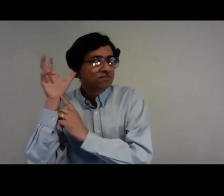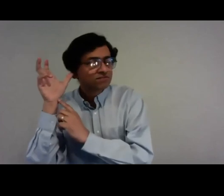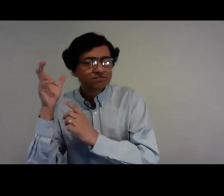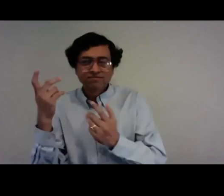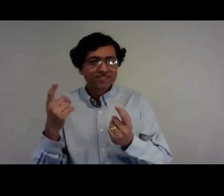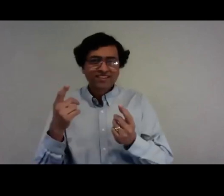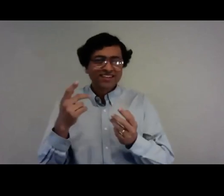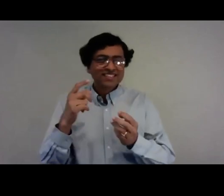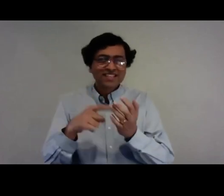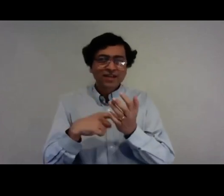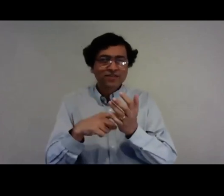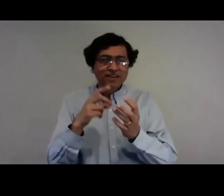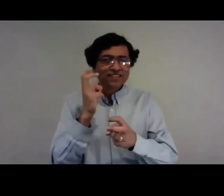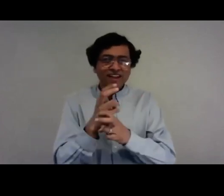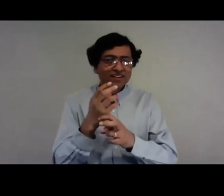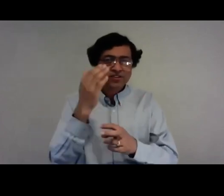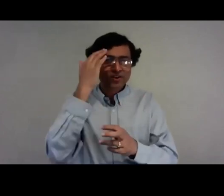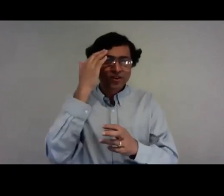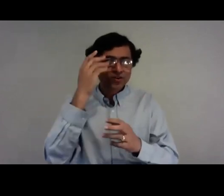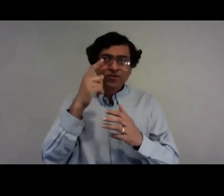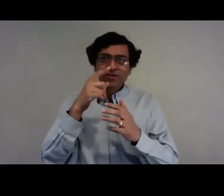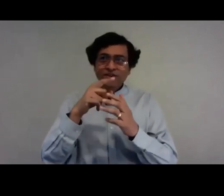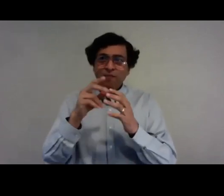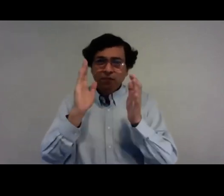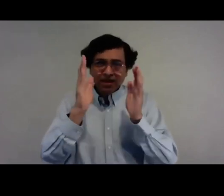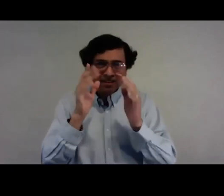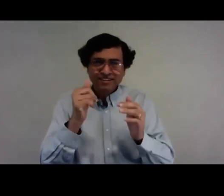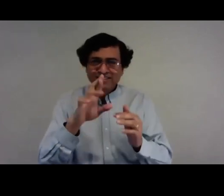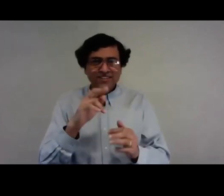happening through the eyes there are ways to capitalize on that.